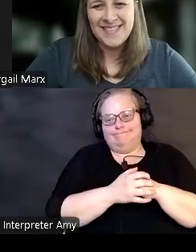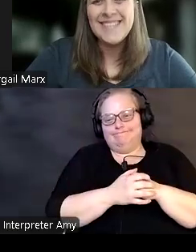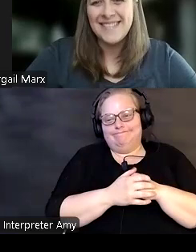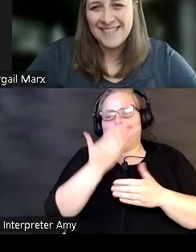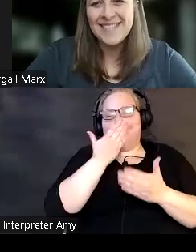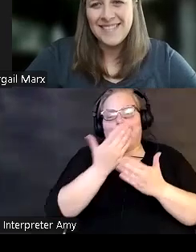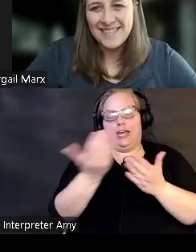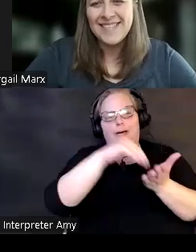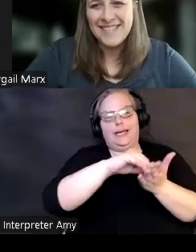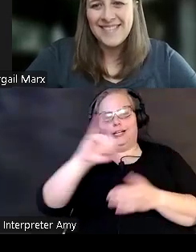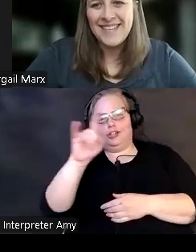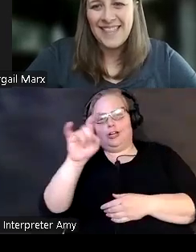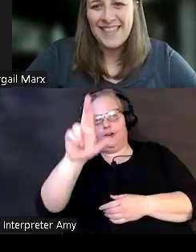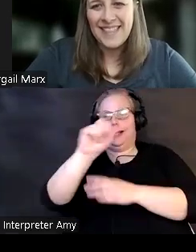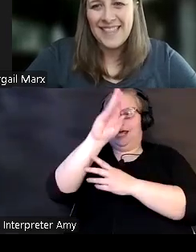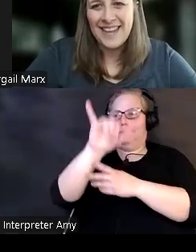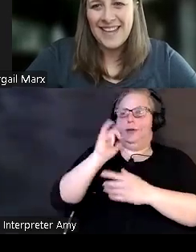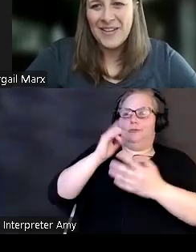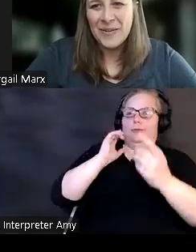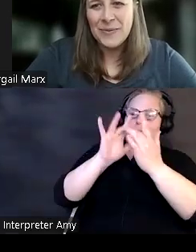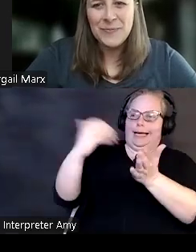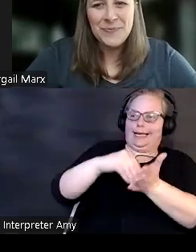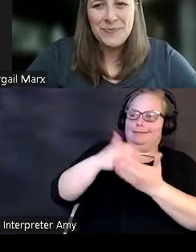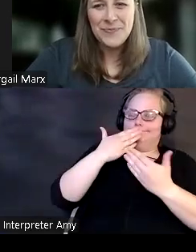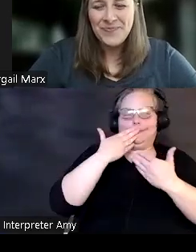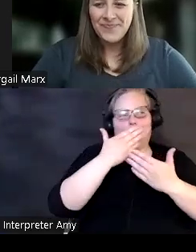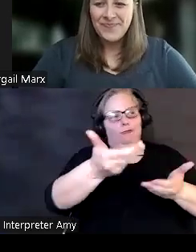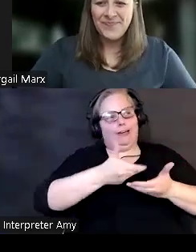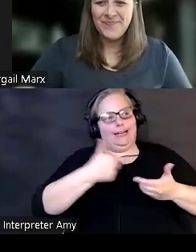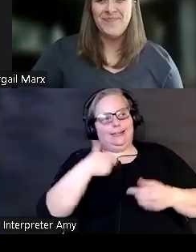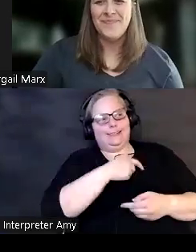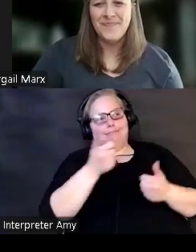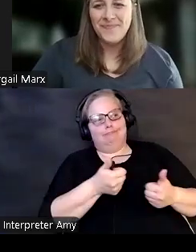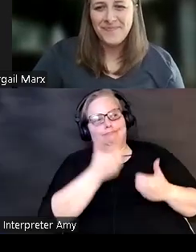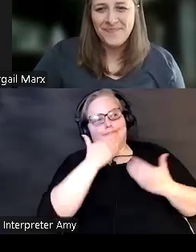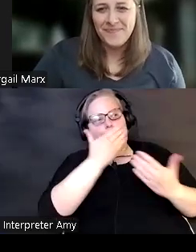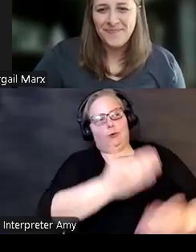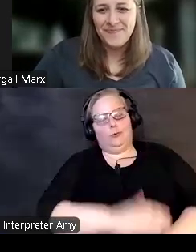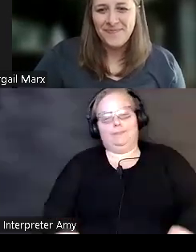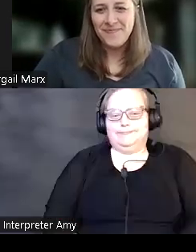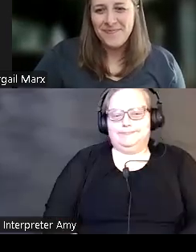We'll be in touch. >> Jennifer: Thanks for having us. Abby: Thank you. [recording stopped]